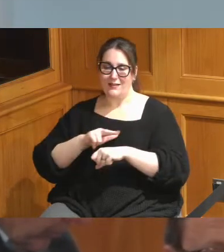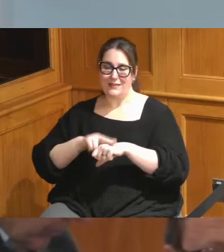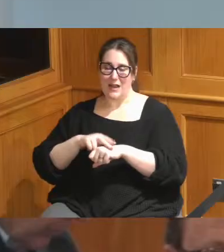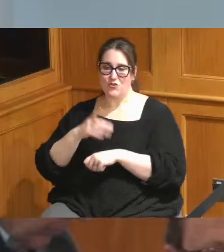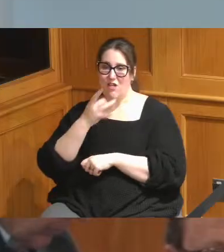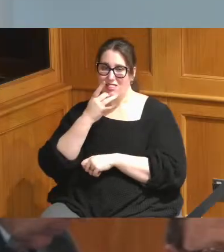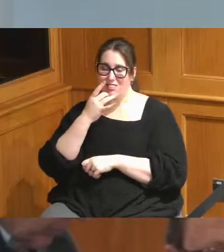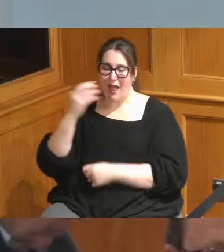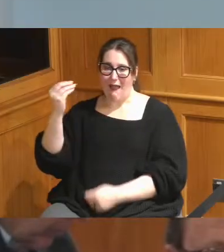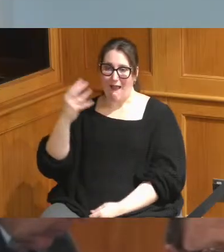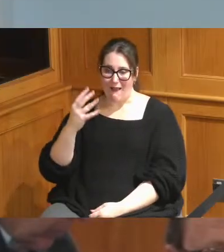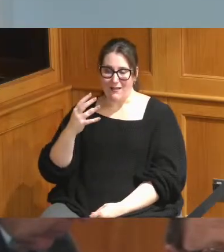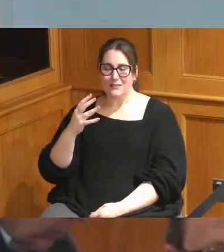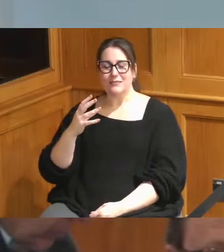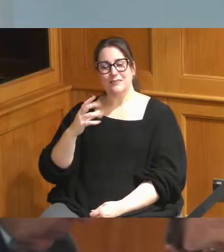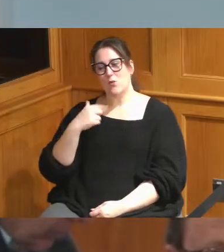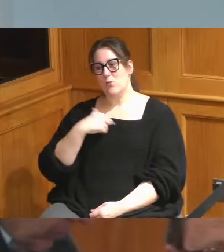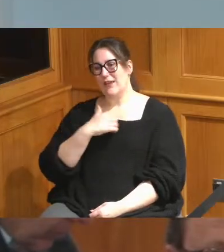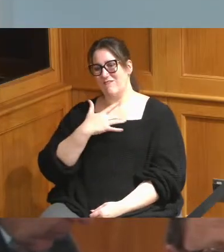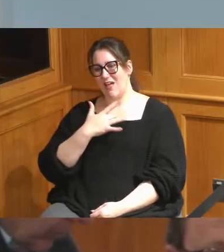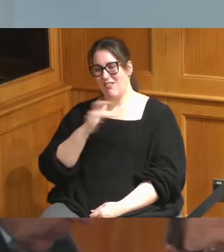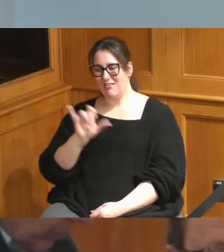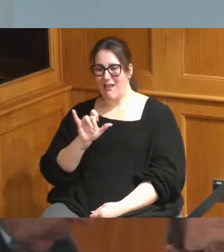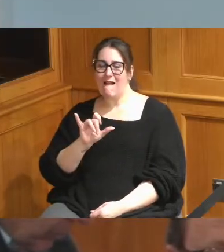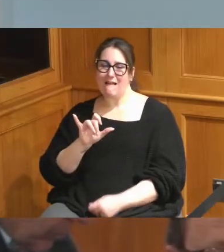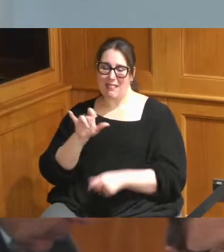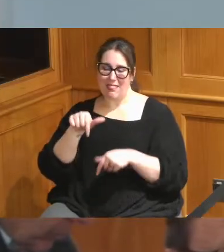like this was a helpful solution with regards to the depth of the floor plan of the buildings. So